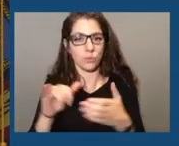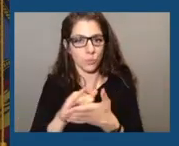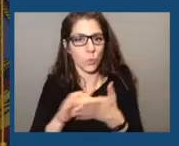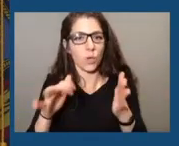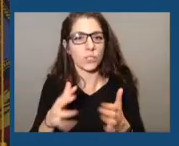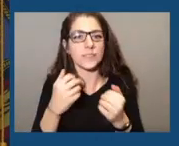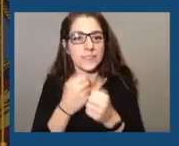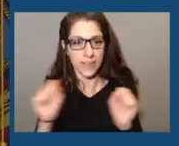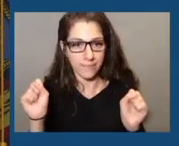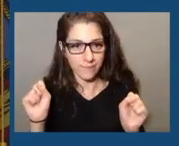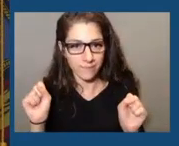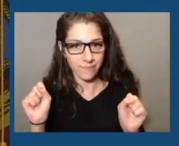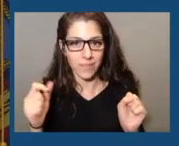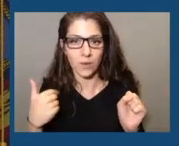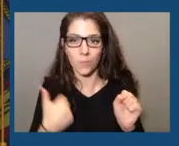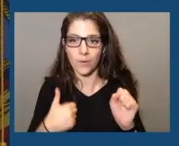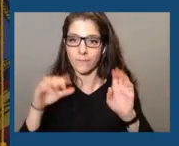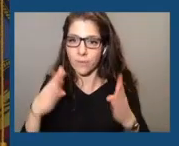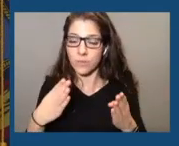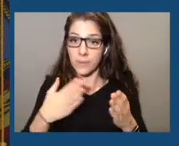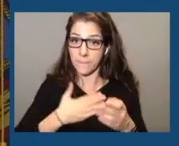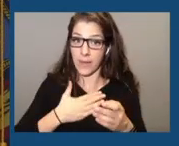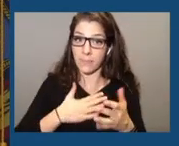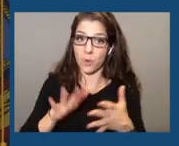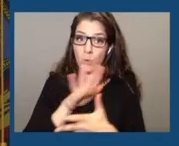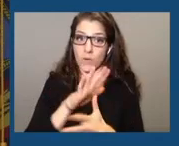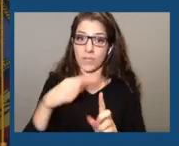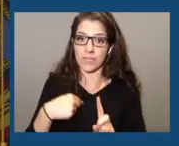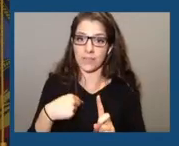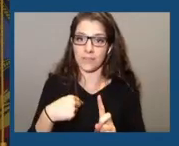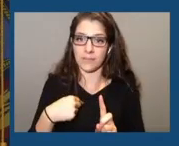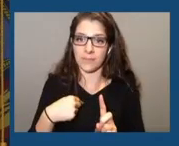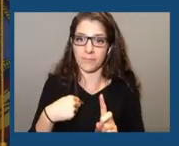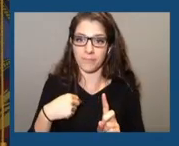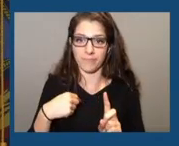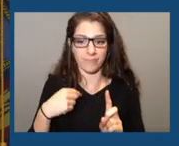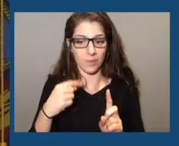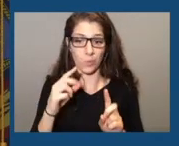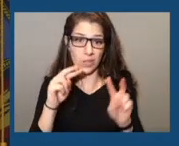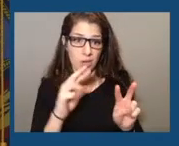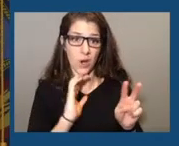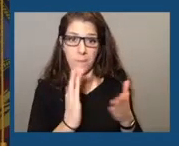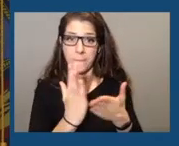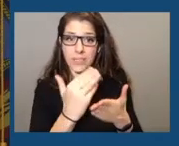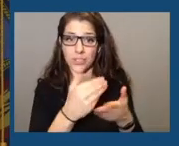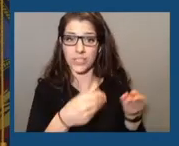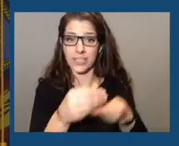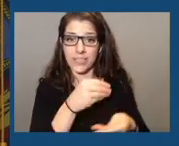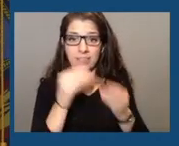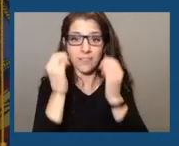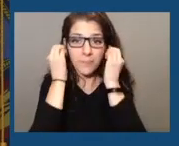And we focus on my priorities that no better place to look than our budget when I put my money where my mouth is.